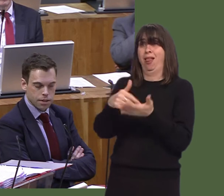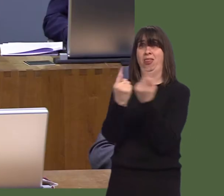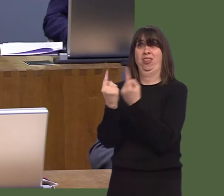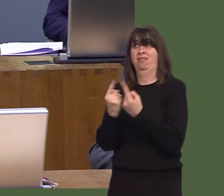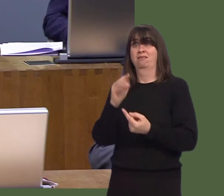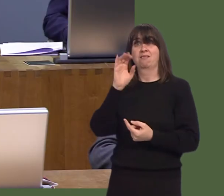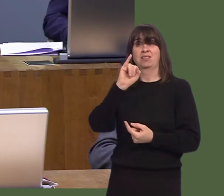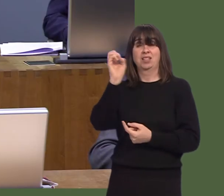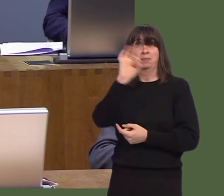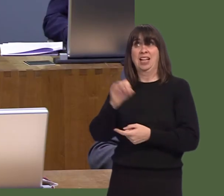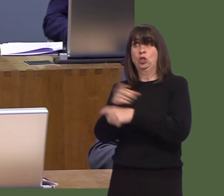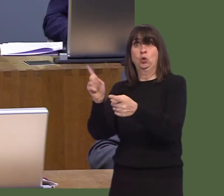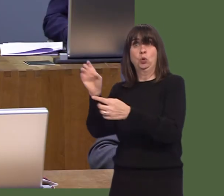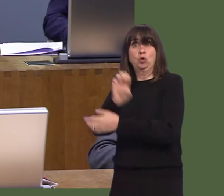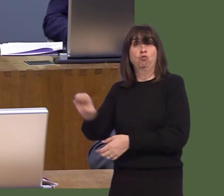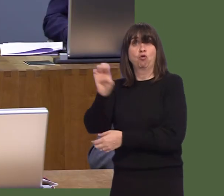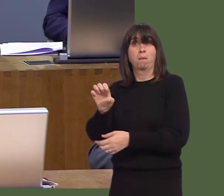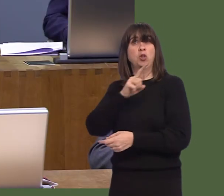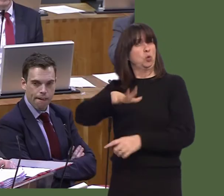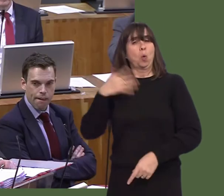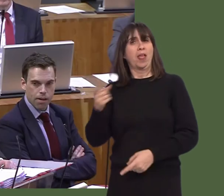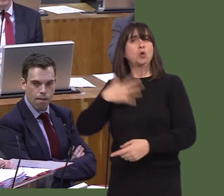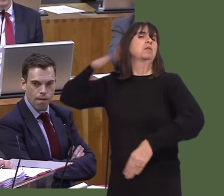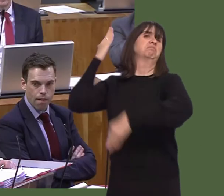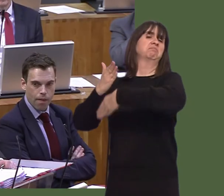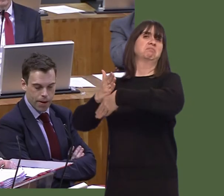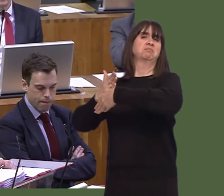Hywel Dda. Andrew RT Davies AM: First Minister, my question was: what's gone wrong? This is a health board that was put intoóI think the words areó'targeted intervention'